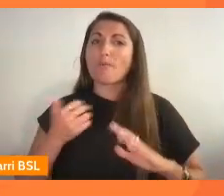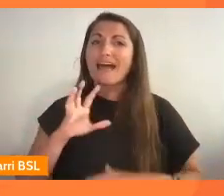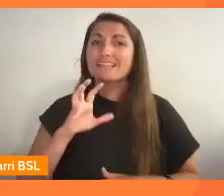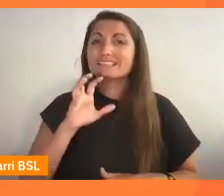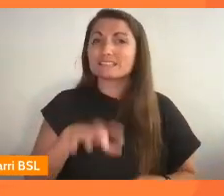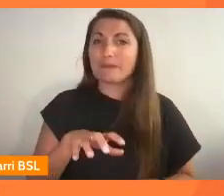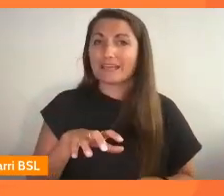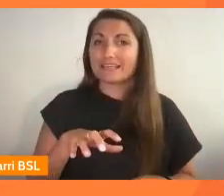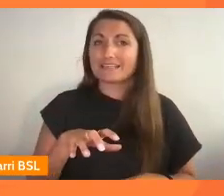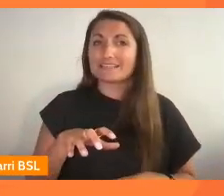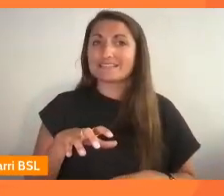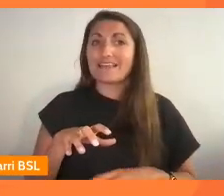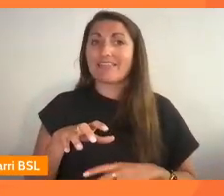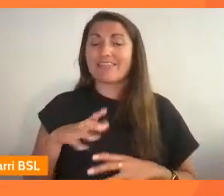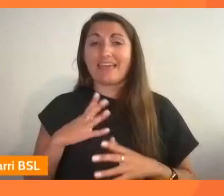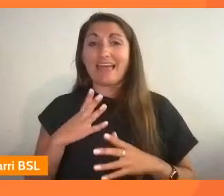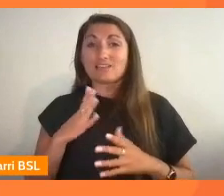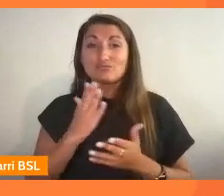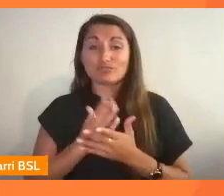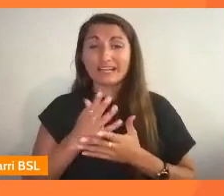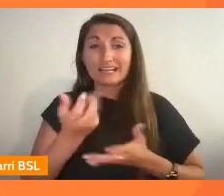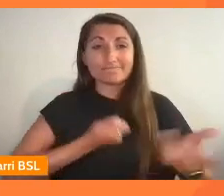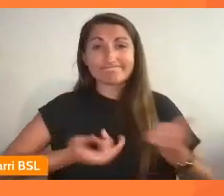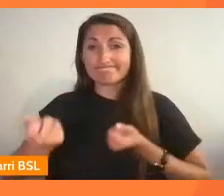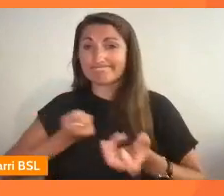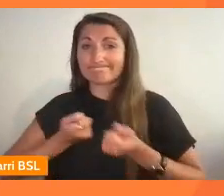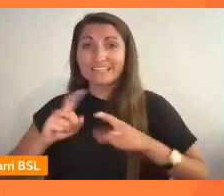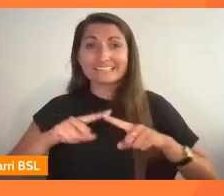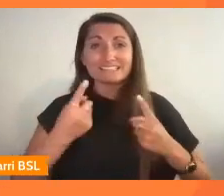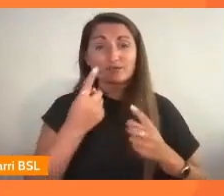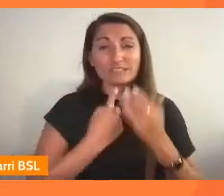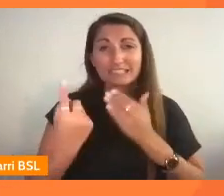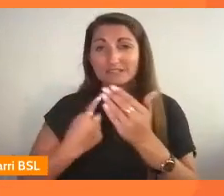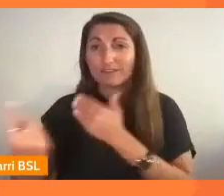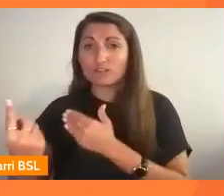for all of these different groups of people, all of these individuals,